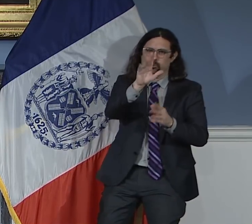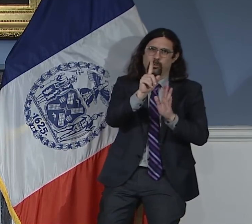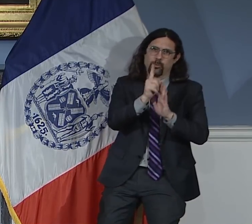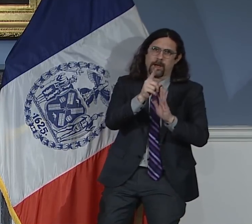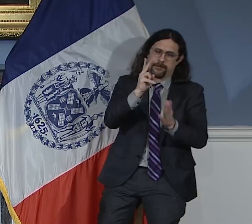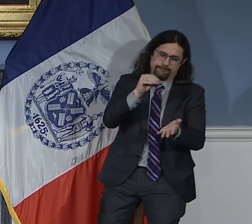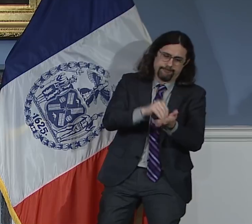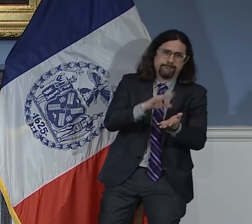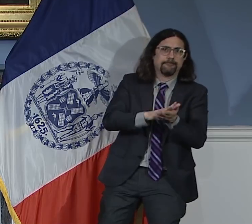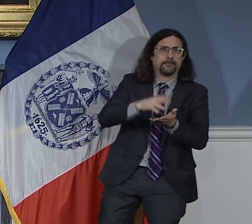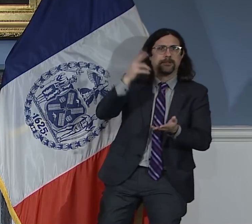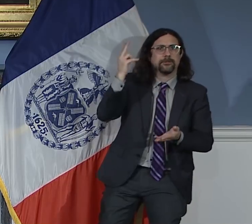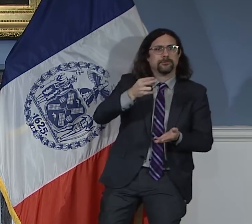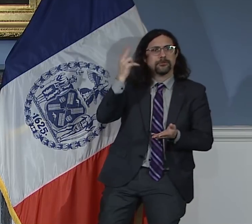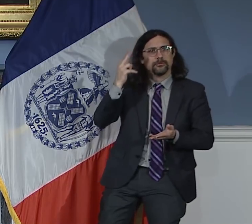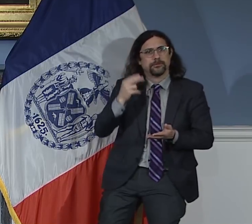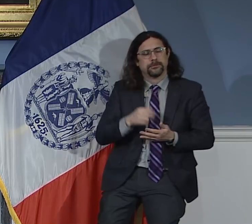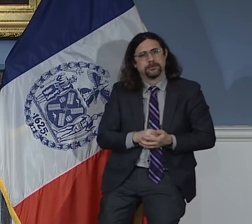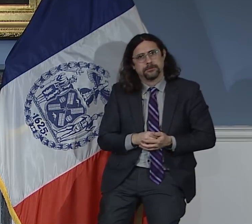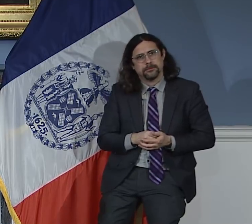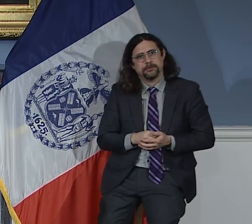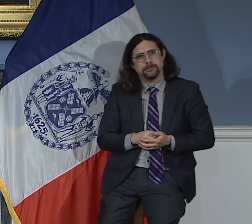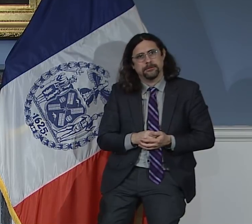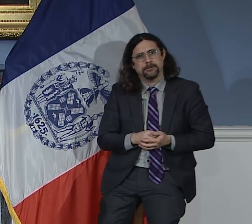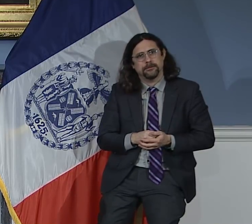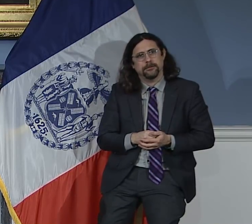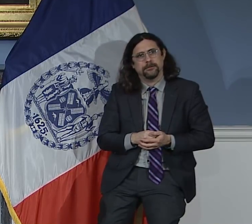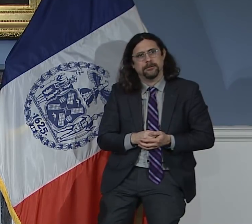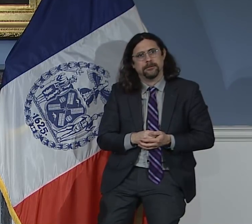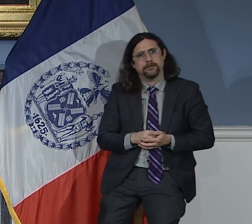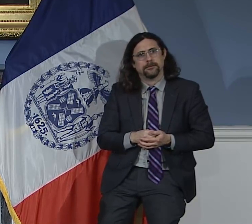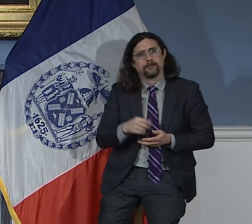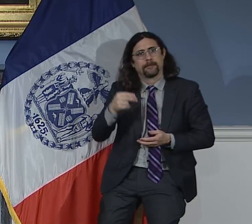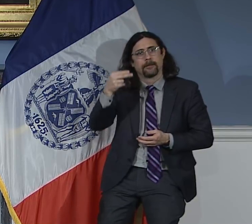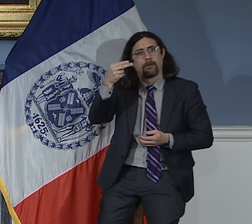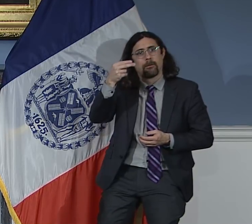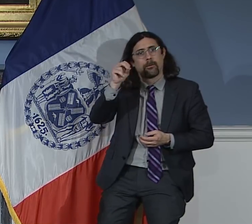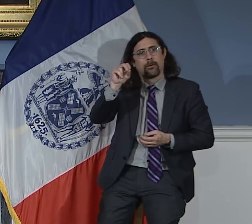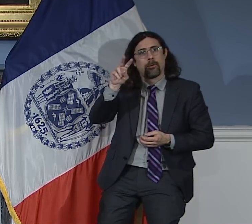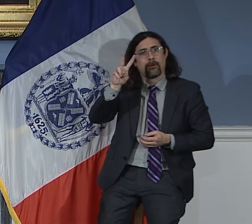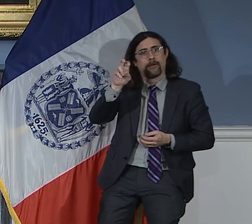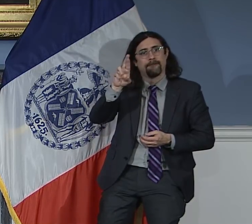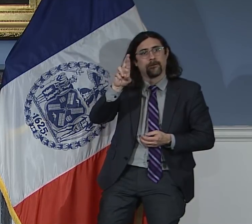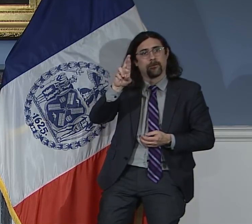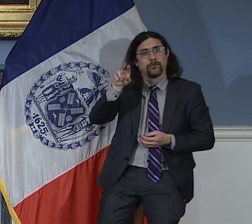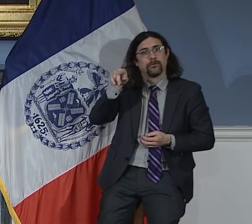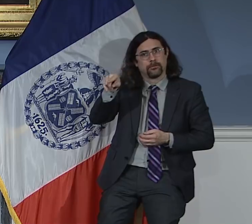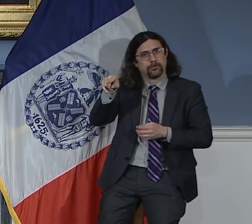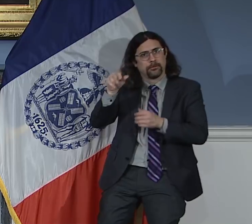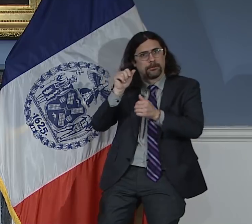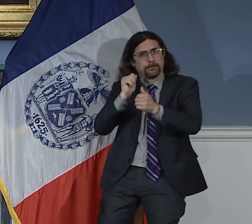NATION. HERBERT HOOVER'S SUCESCSO R, FRANKLIN DELL NOR ROOSEVELT, DETERMINED THAT